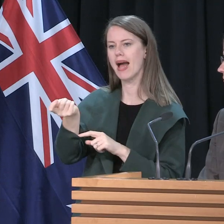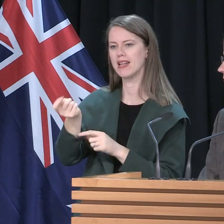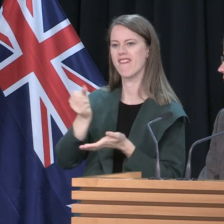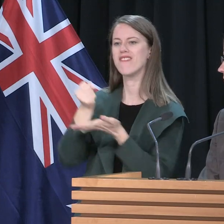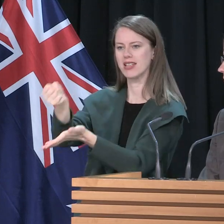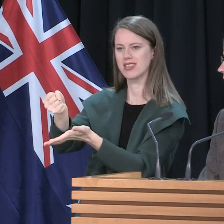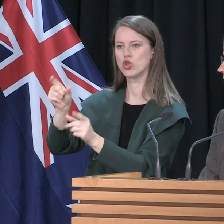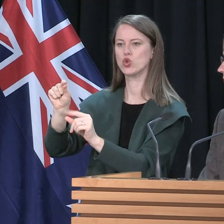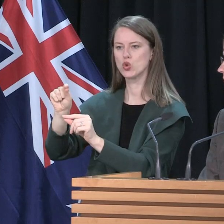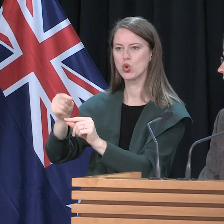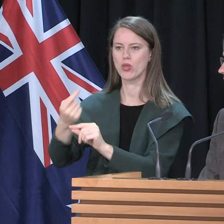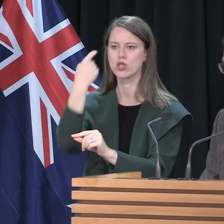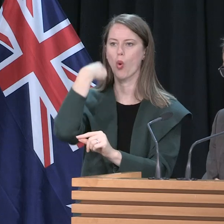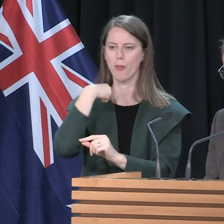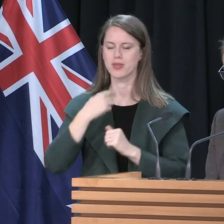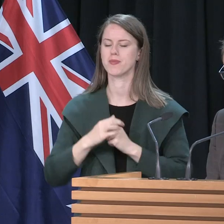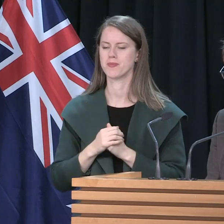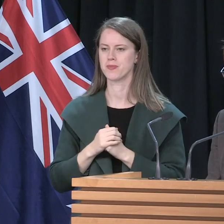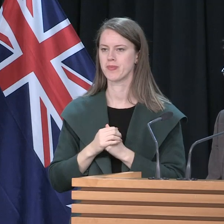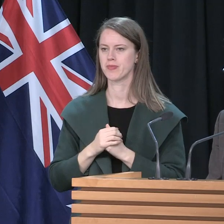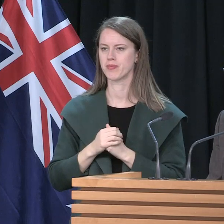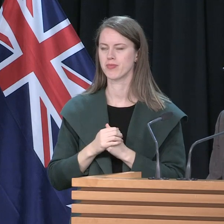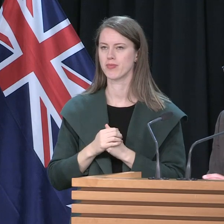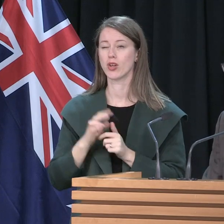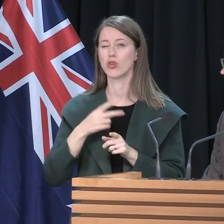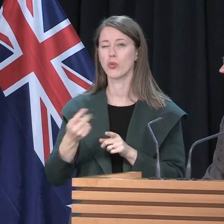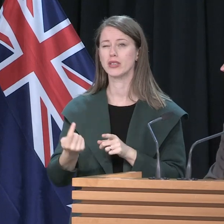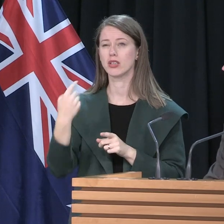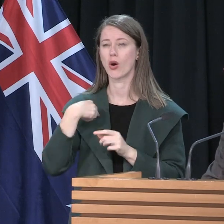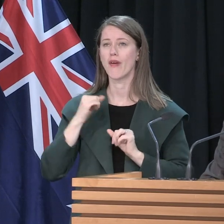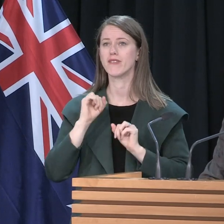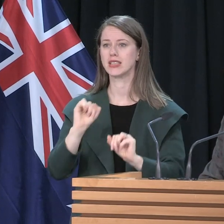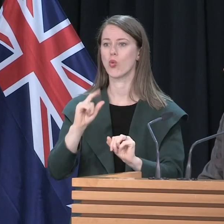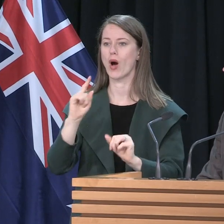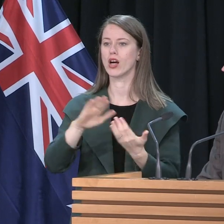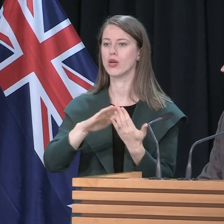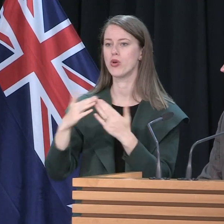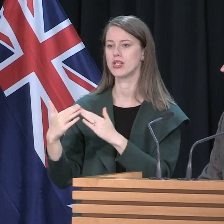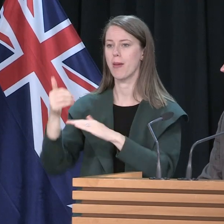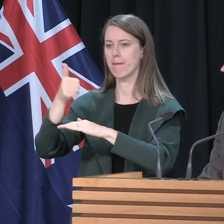also confirms that health professionals are funded to do